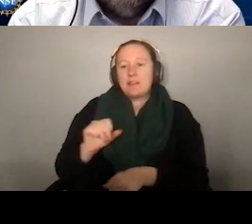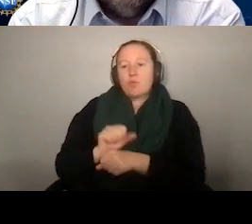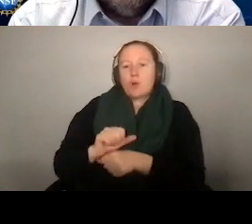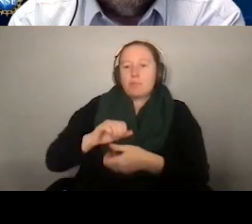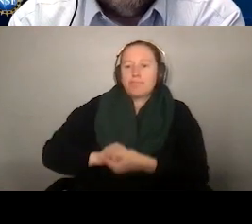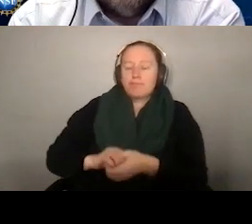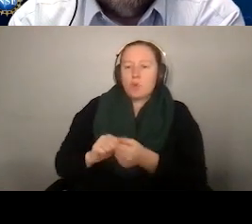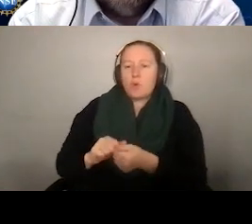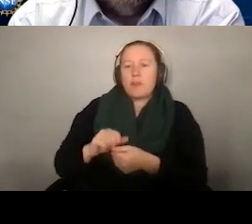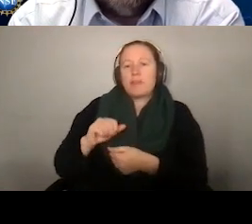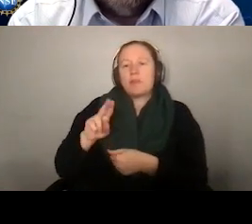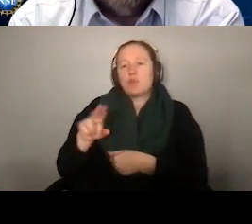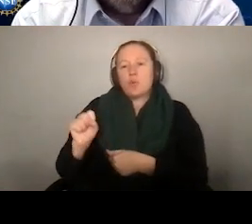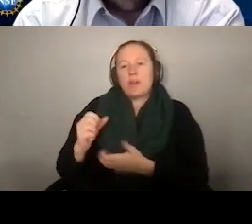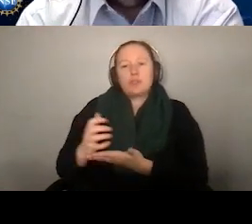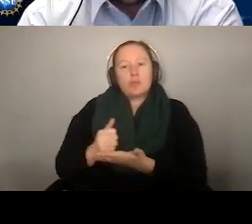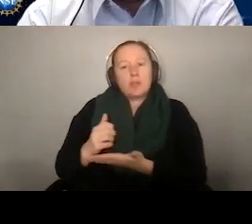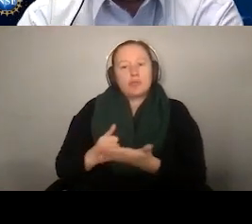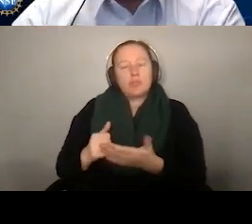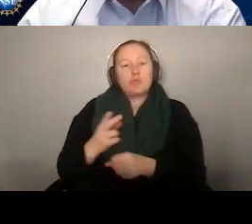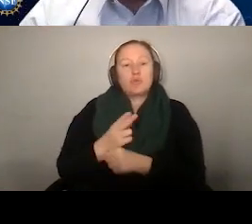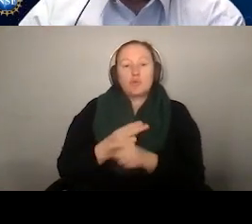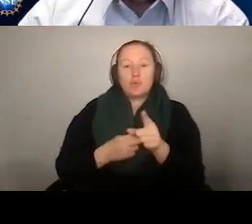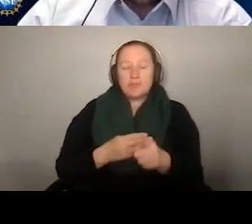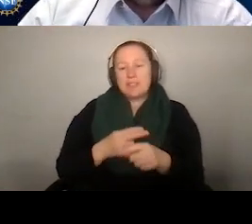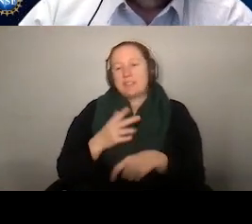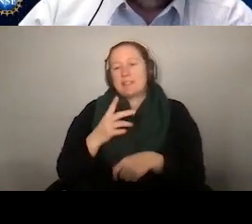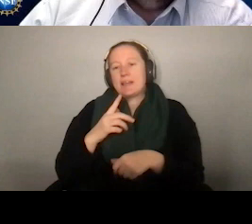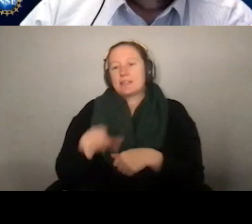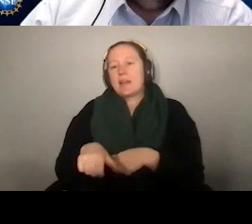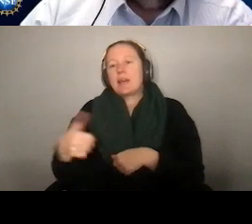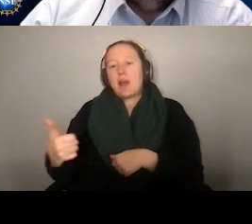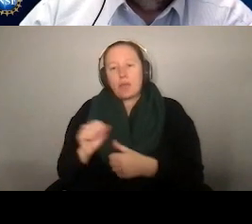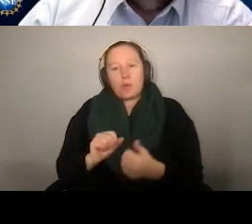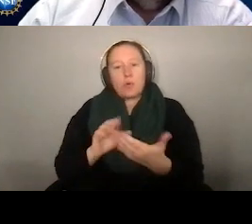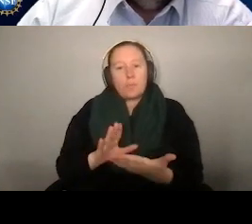utilize your credit gateway tool as an additional method to receive remittances.